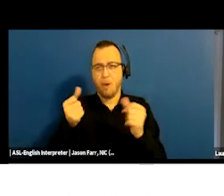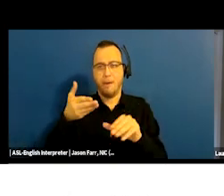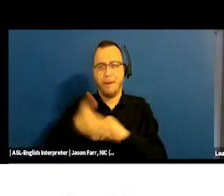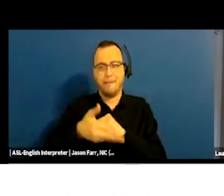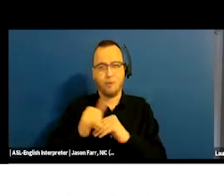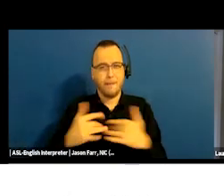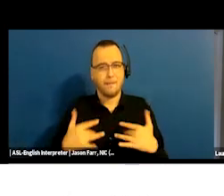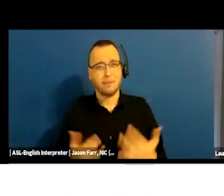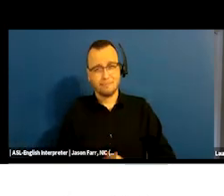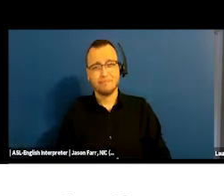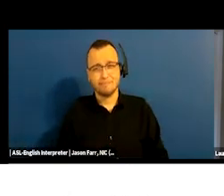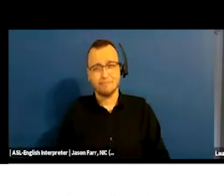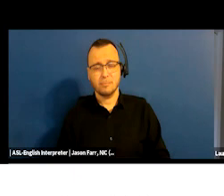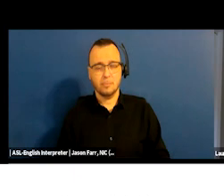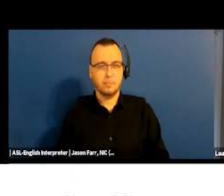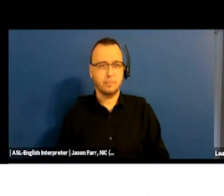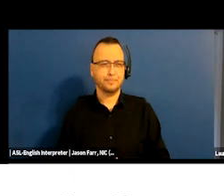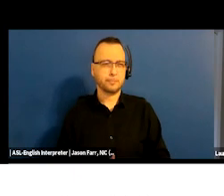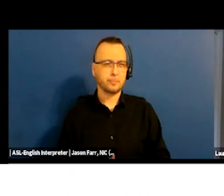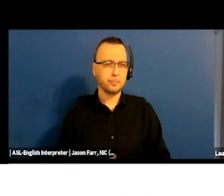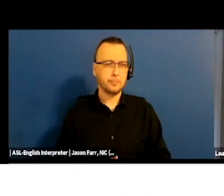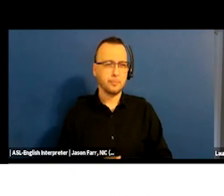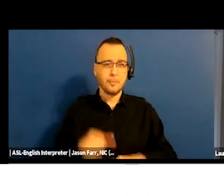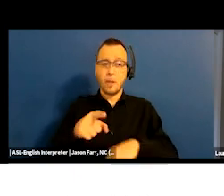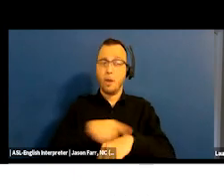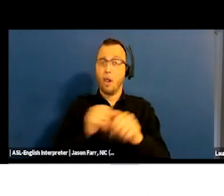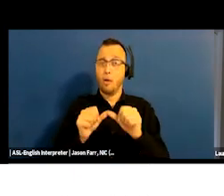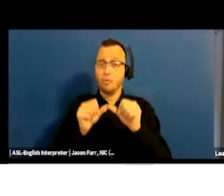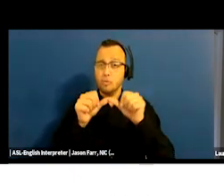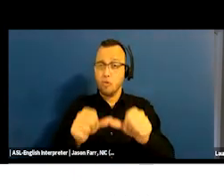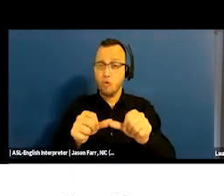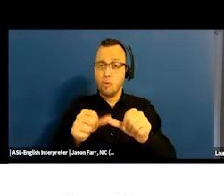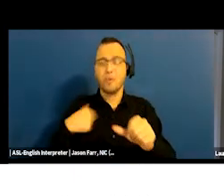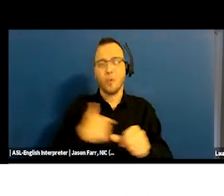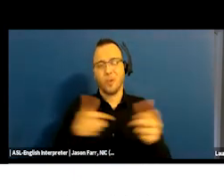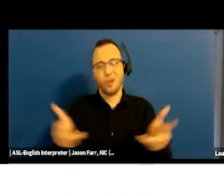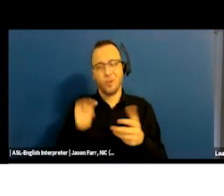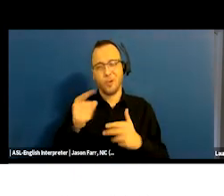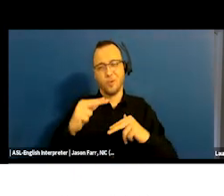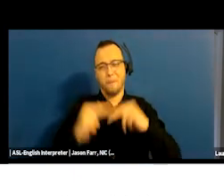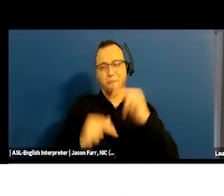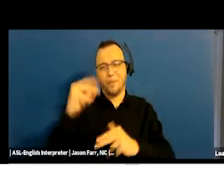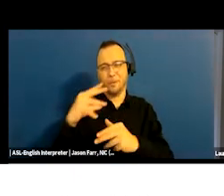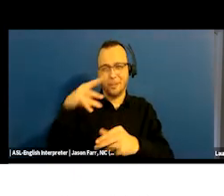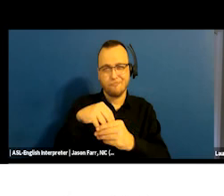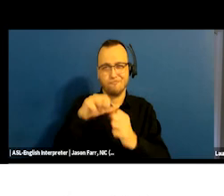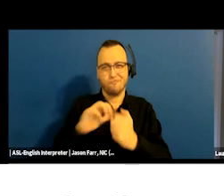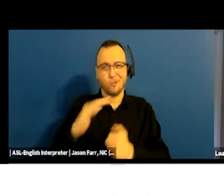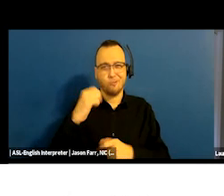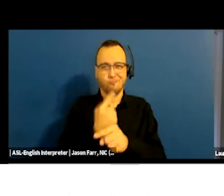after an event of escalation, that you do try to do things that can intentionally reduce that level of stress